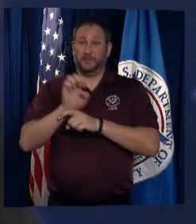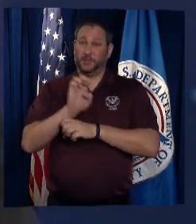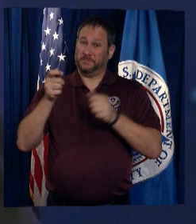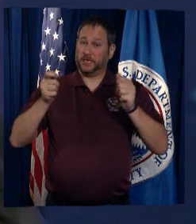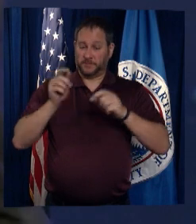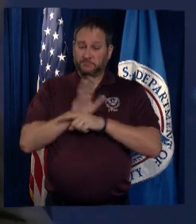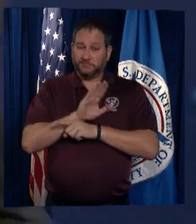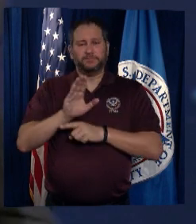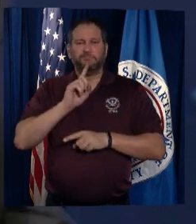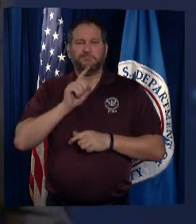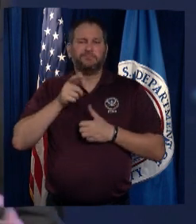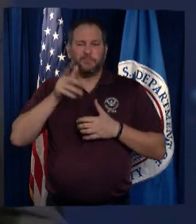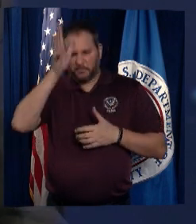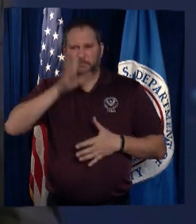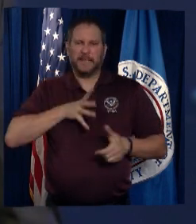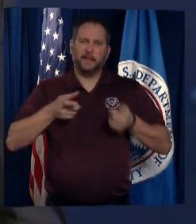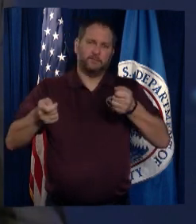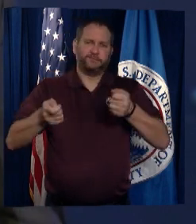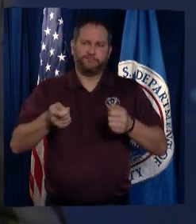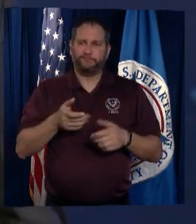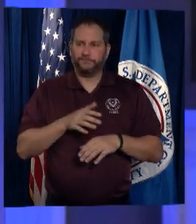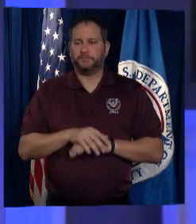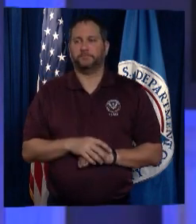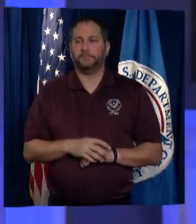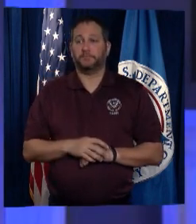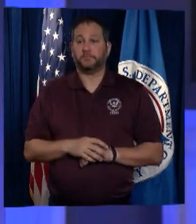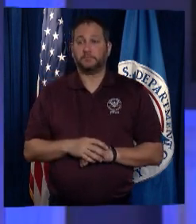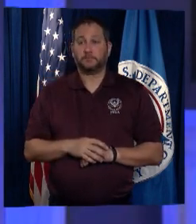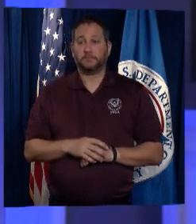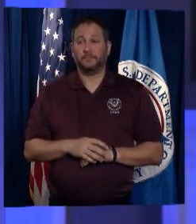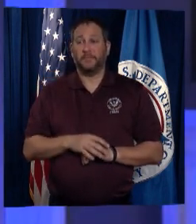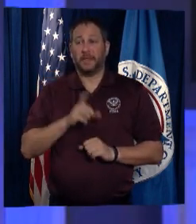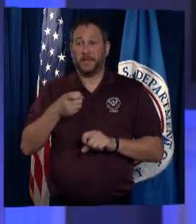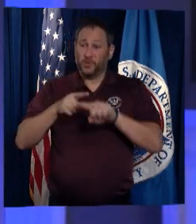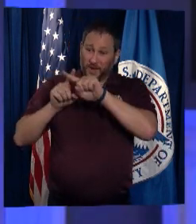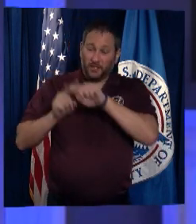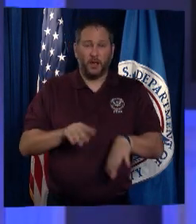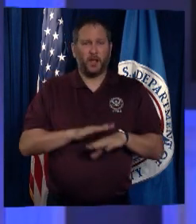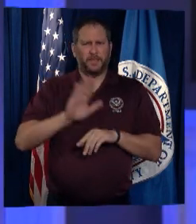for failure in this respect. Because ICS is infused with a command and control